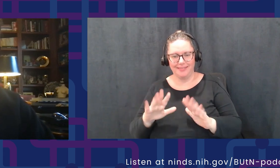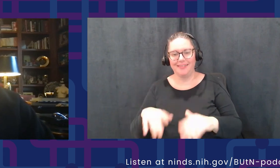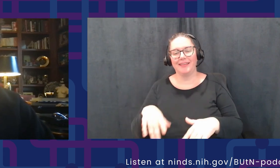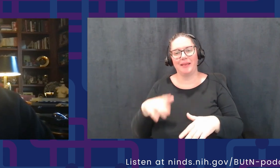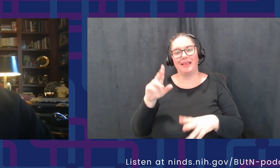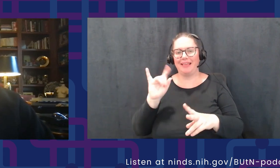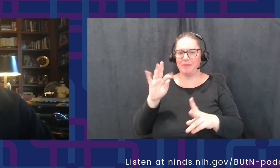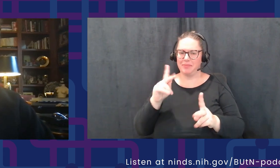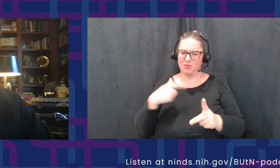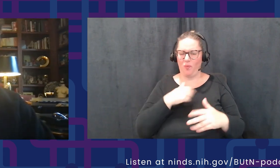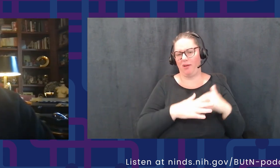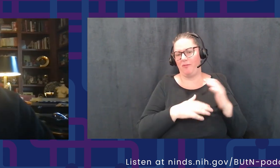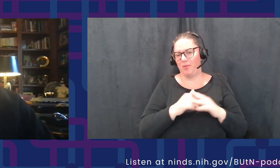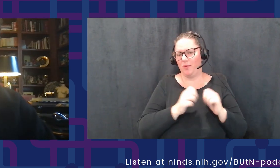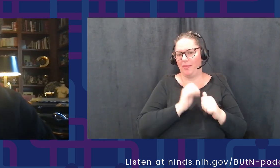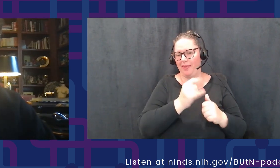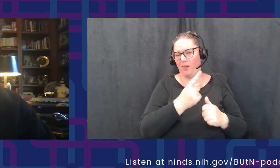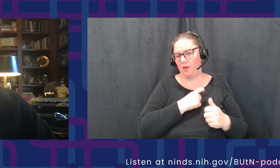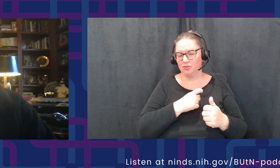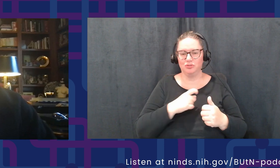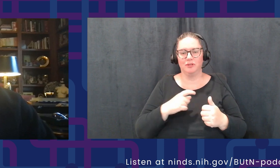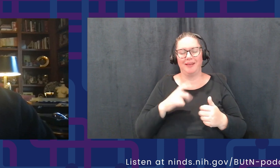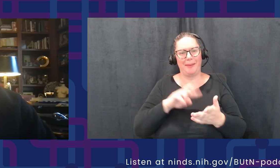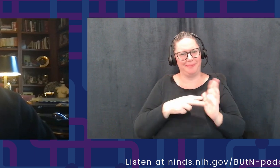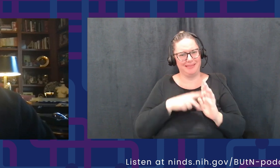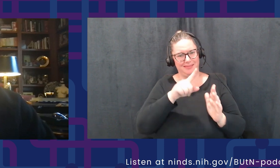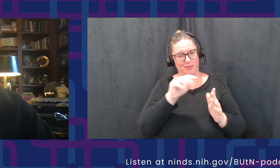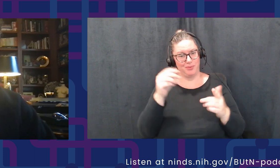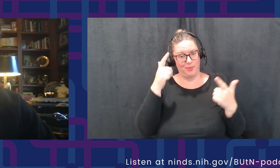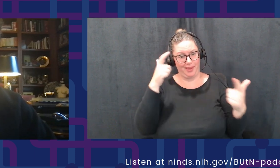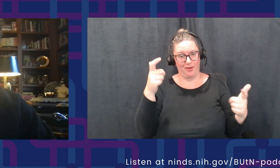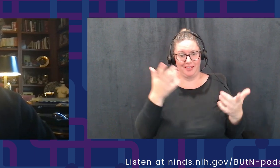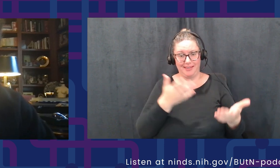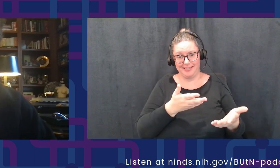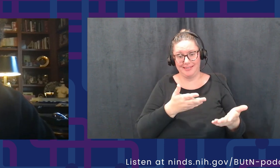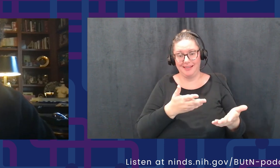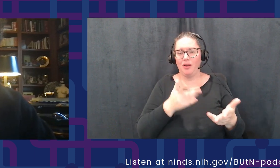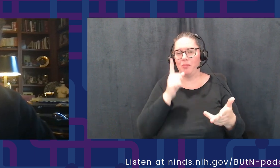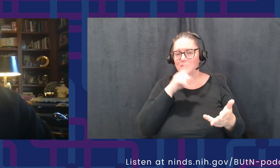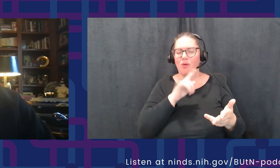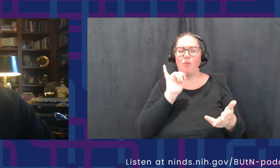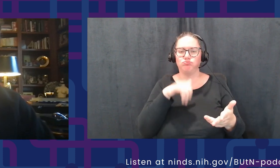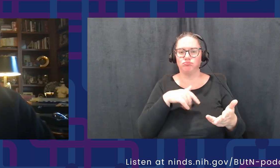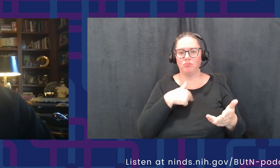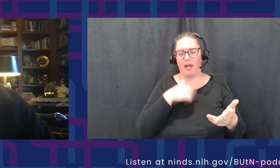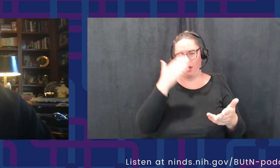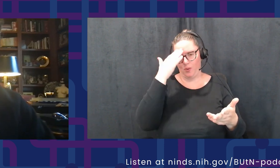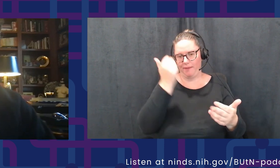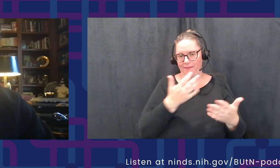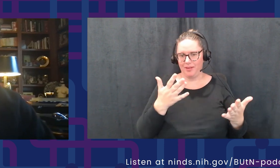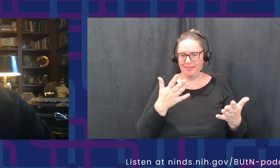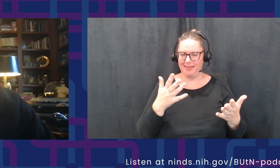because if people tell you "Oh, I'm comfortable around the questions," that means that they are too arrogant. That means that they're going to pretend that they know it all